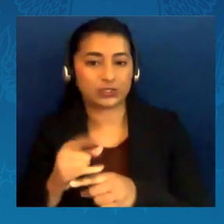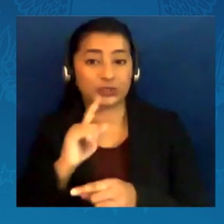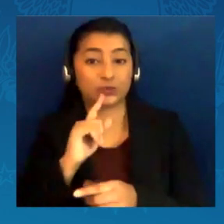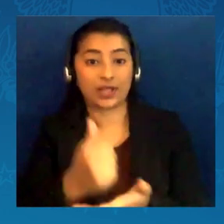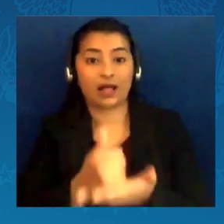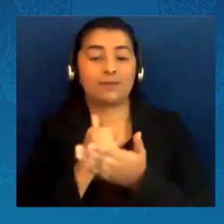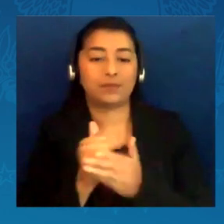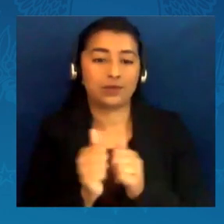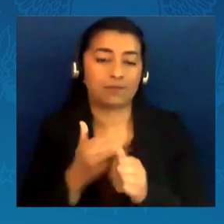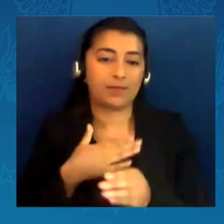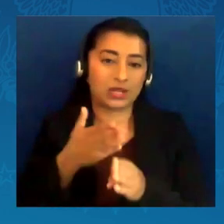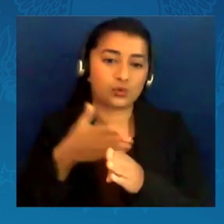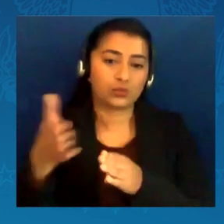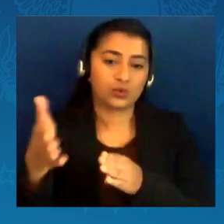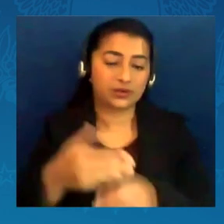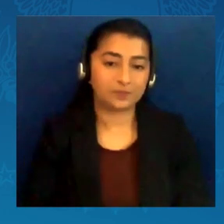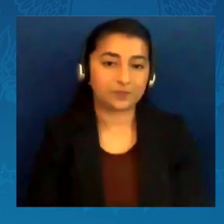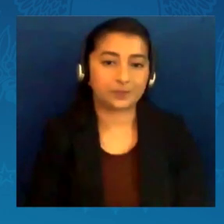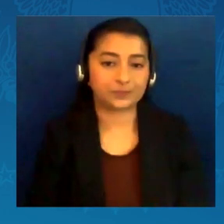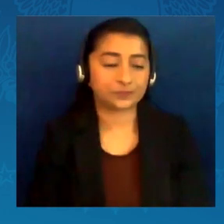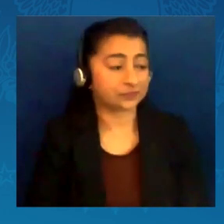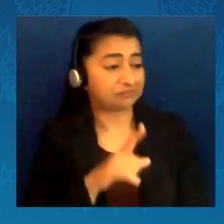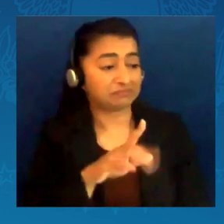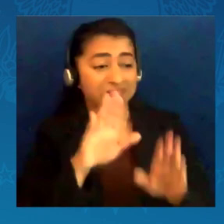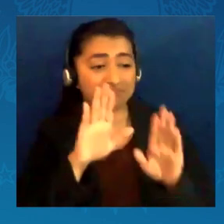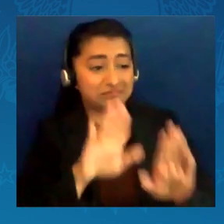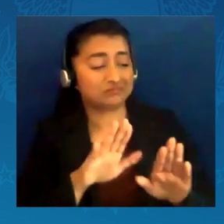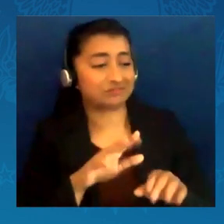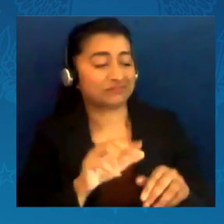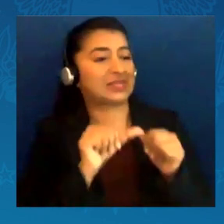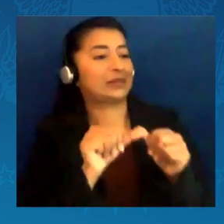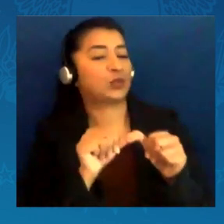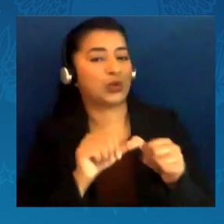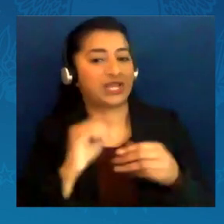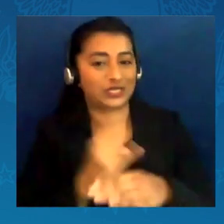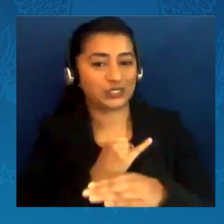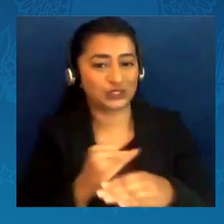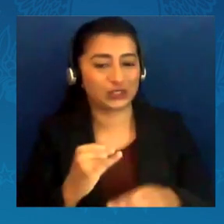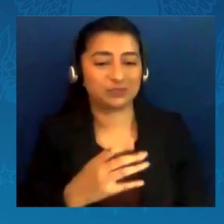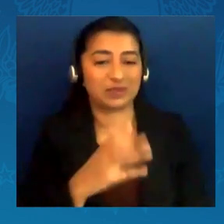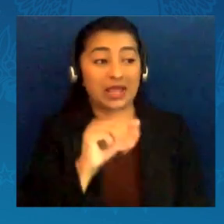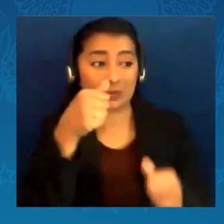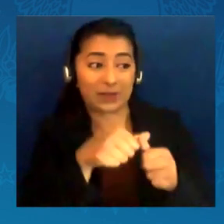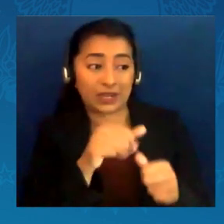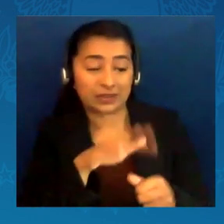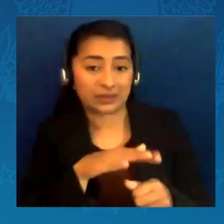I keep doing the internships and then just remember to seek out mentors